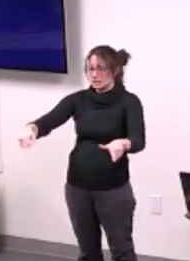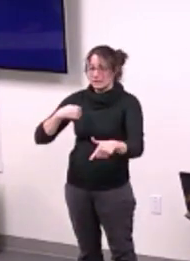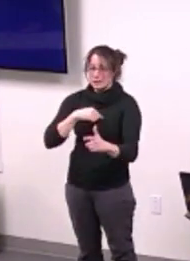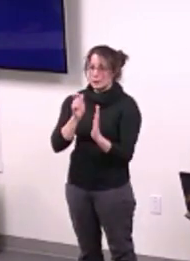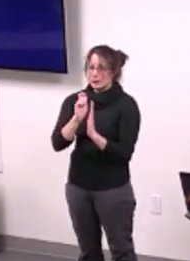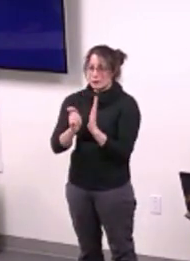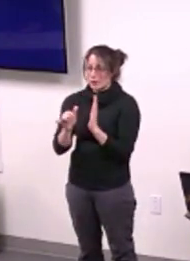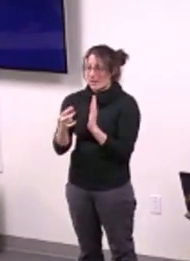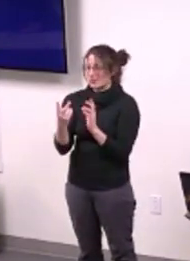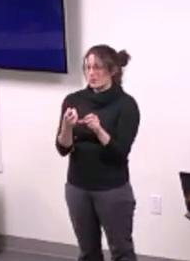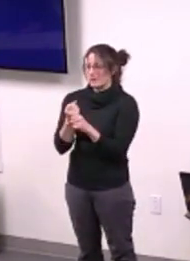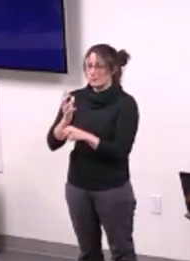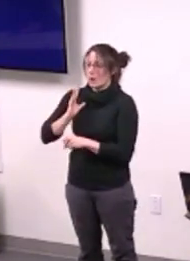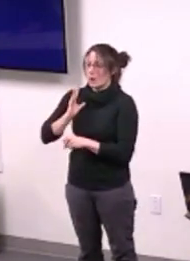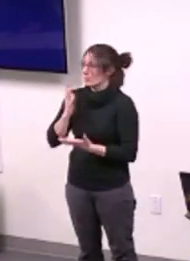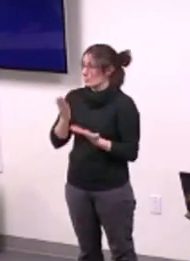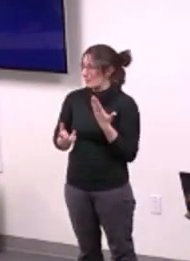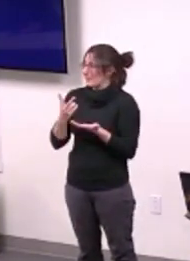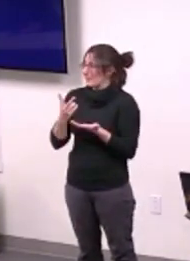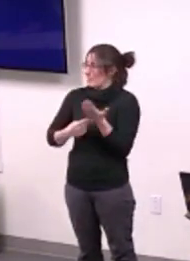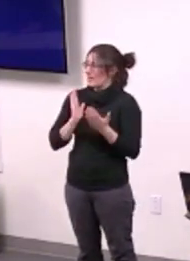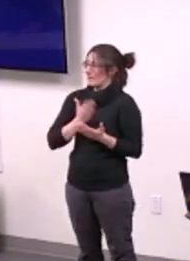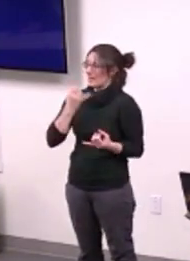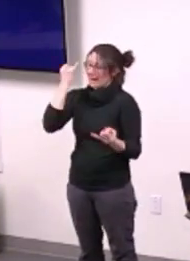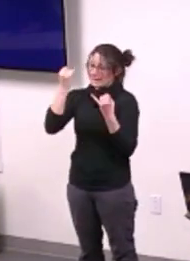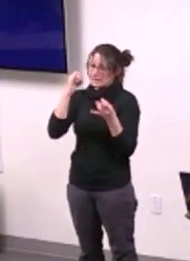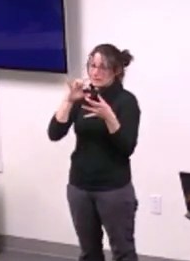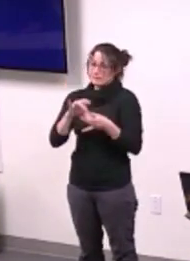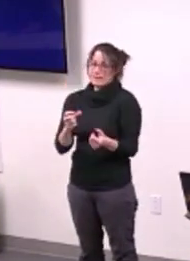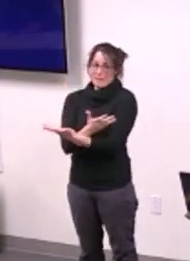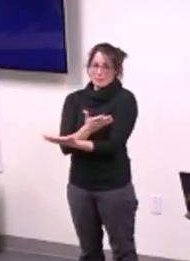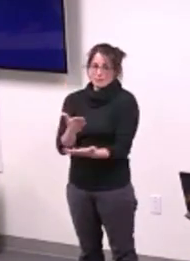So probably both of our ideas around everything are going to be completely changed.